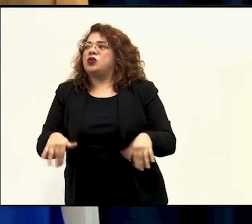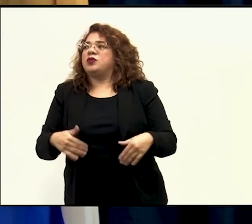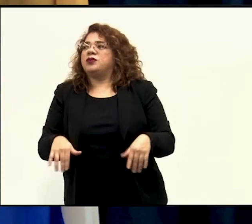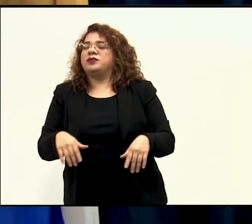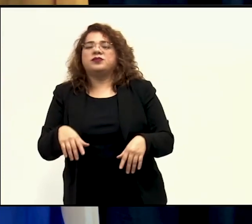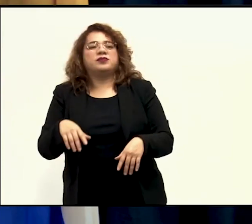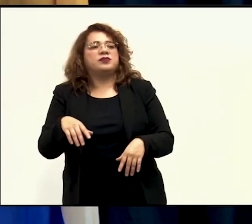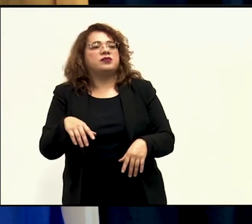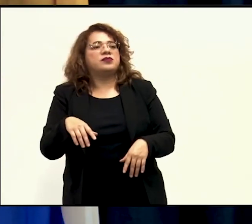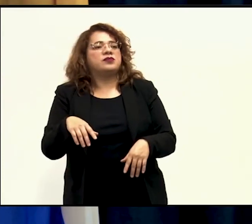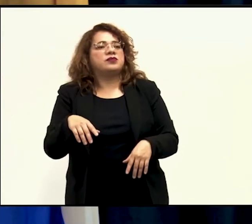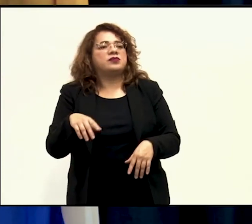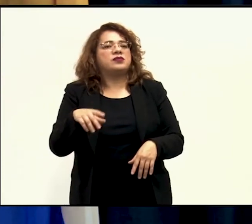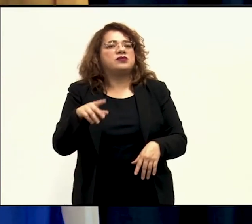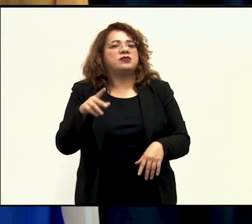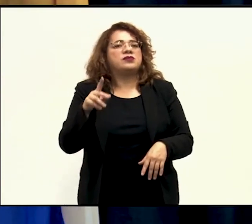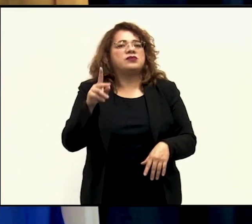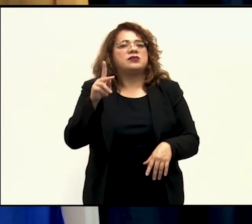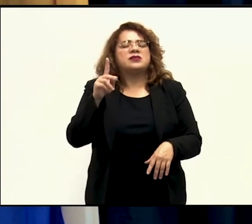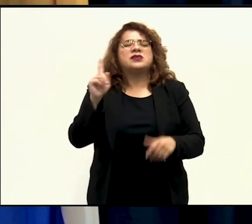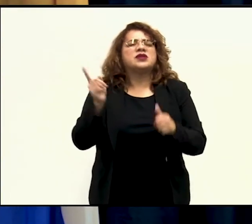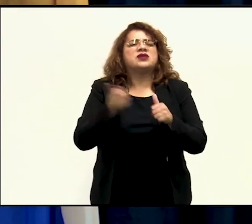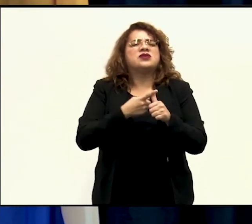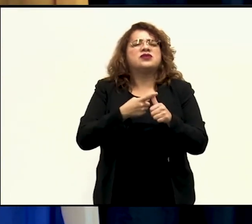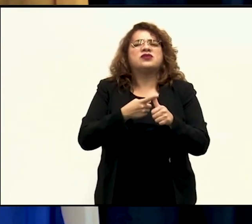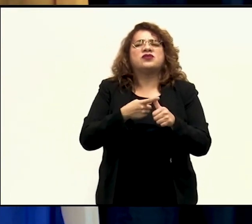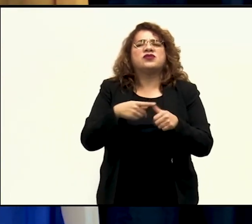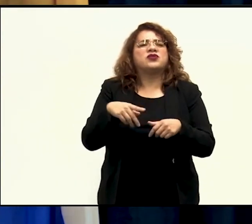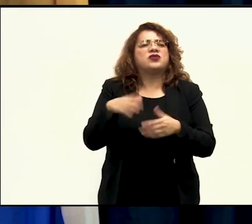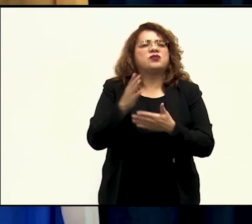part of the, of the the first question of the two questions?